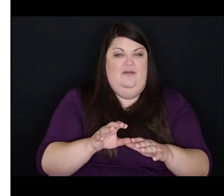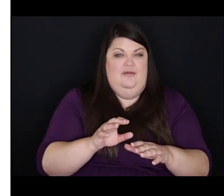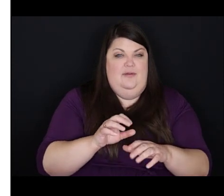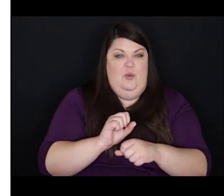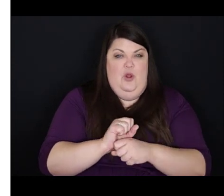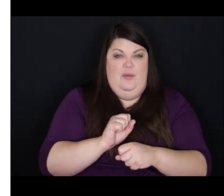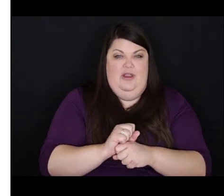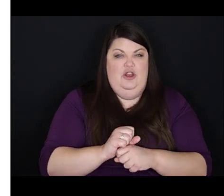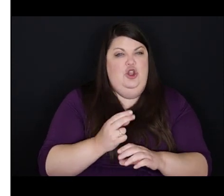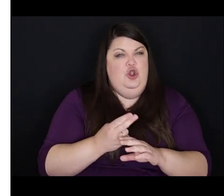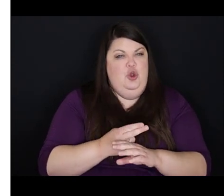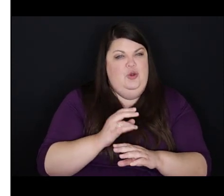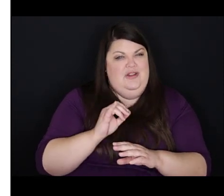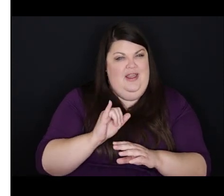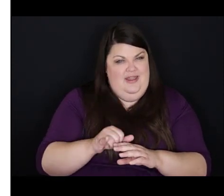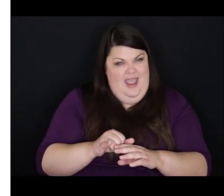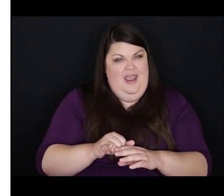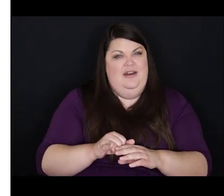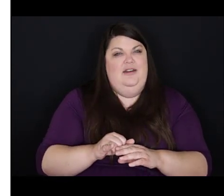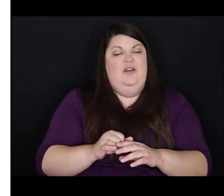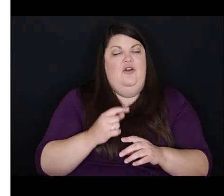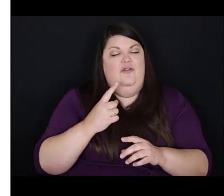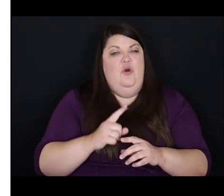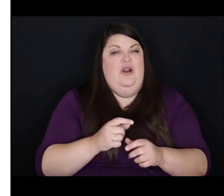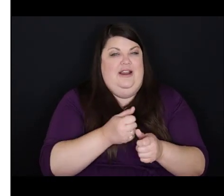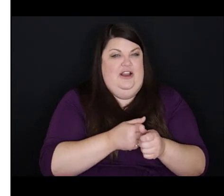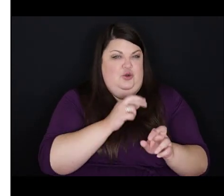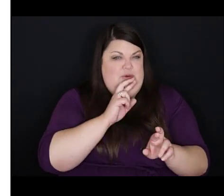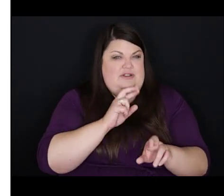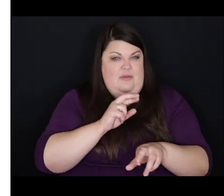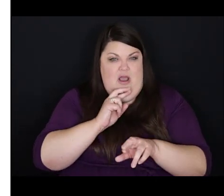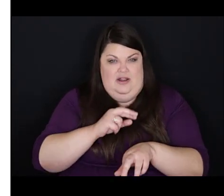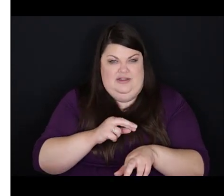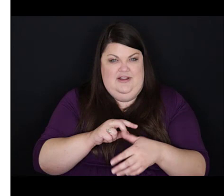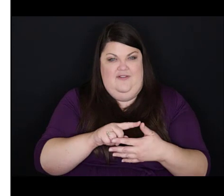responses for each of the nine partner programs listed under this Description.